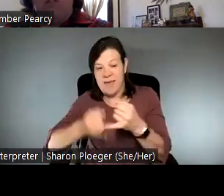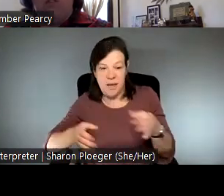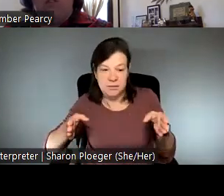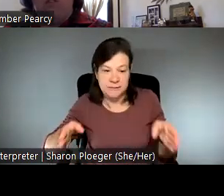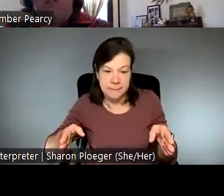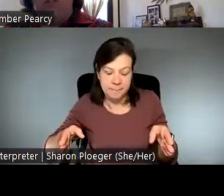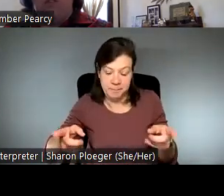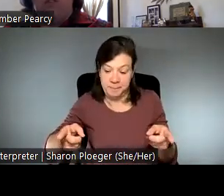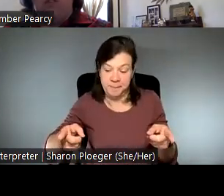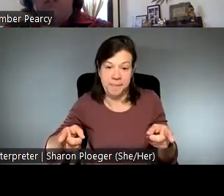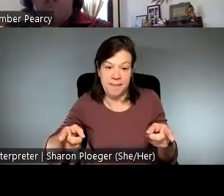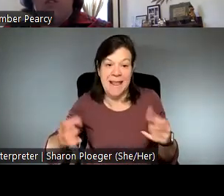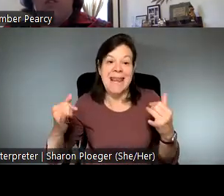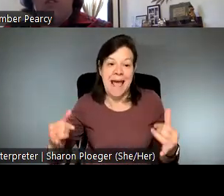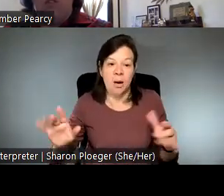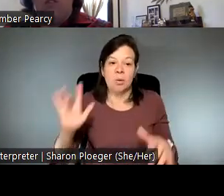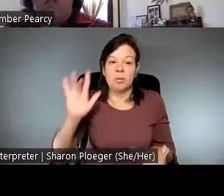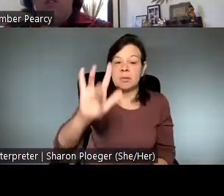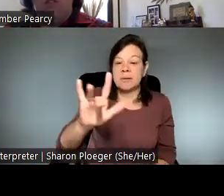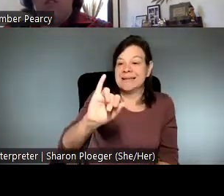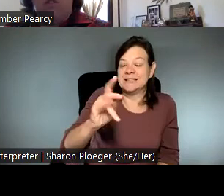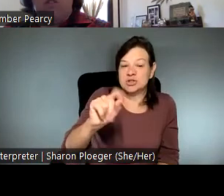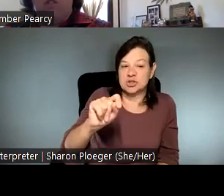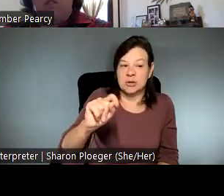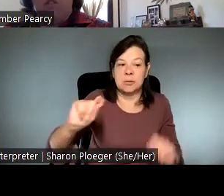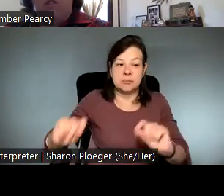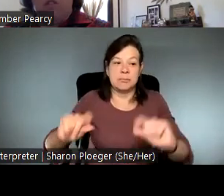I'm gonna go back to the insert link. That pops up a menu, which gives us two options.